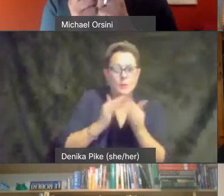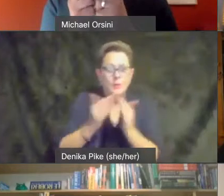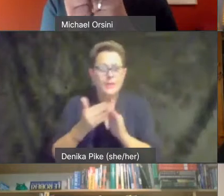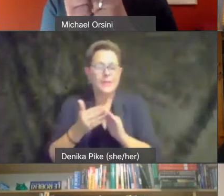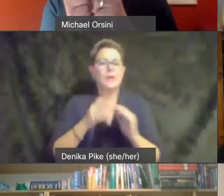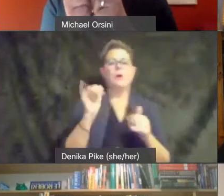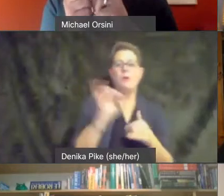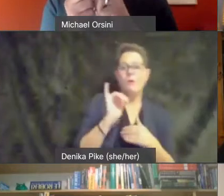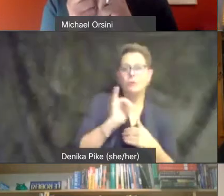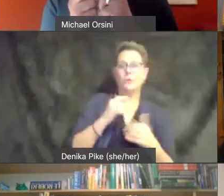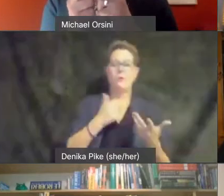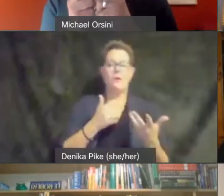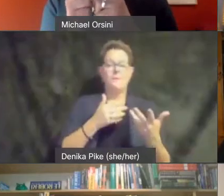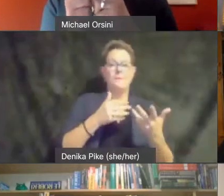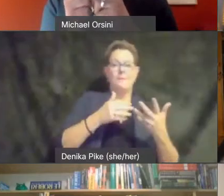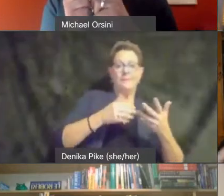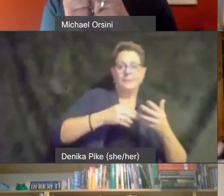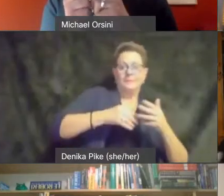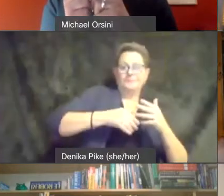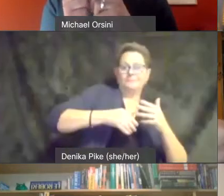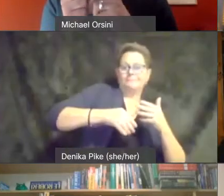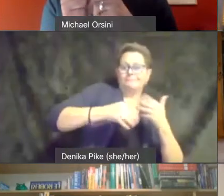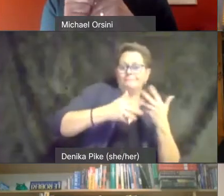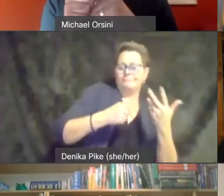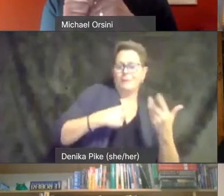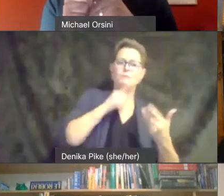Uh, up around the Bruce peninsula, I noticed this really kind of.